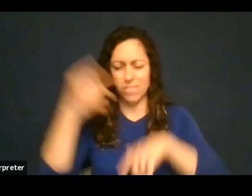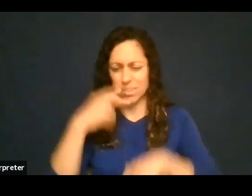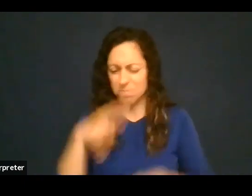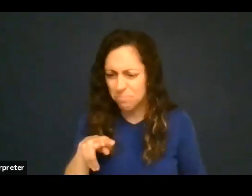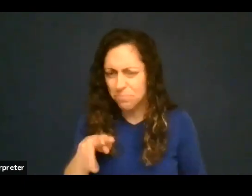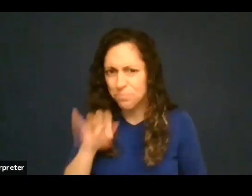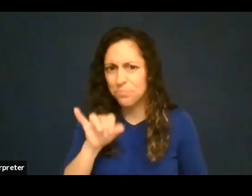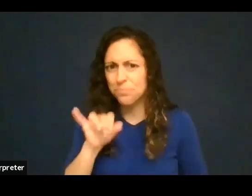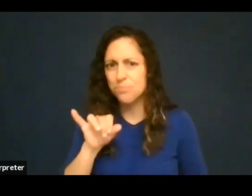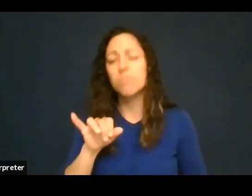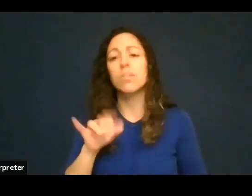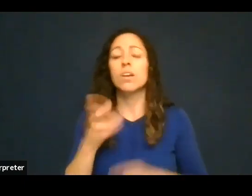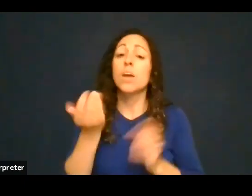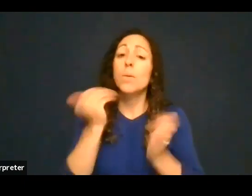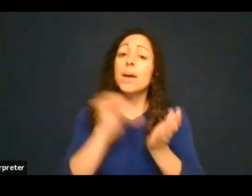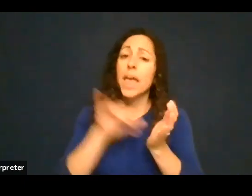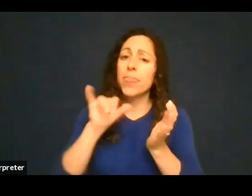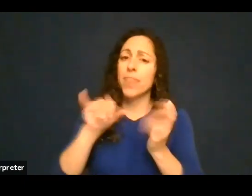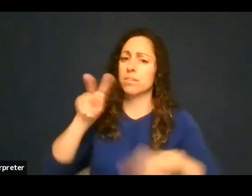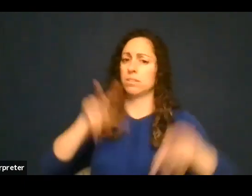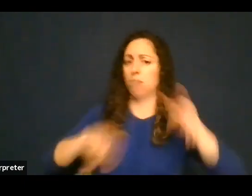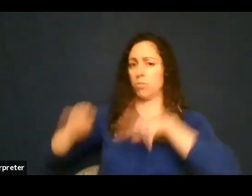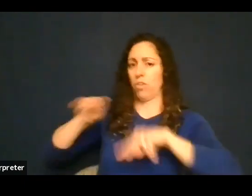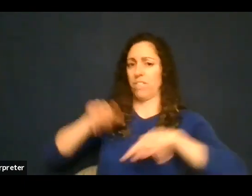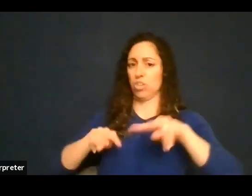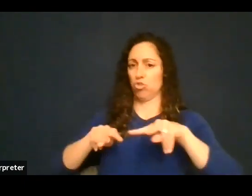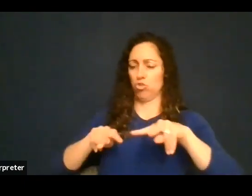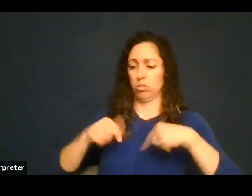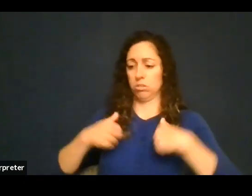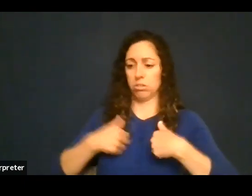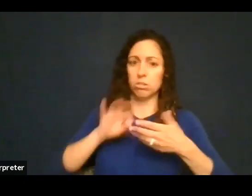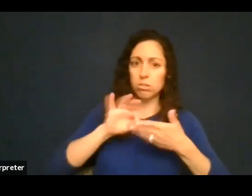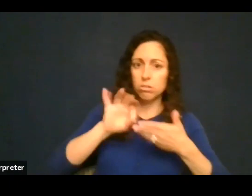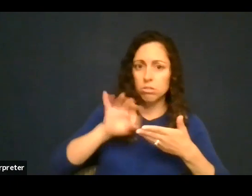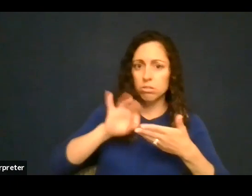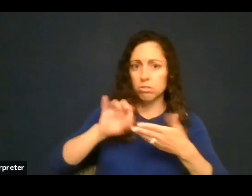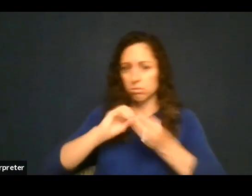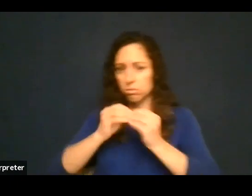I didn't quantify this and do replications on it. So this is just an observational.